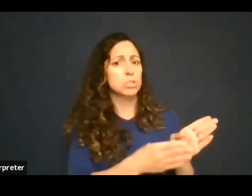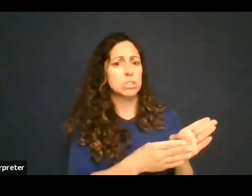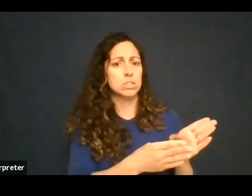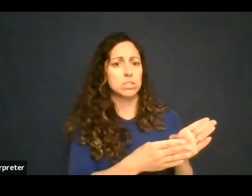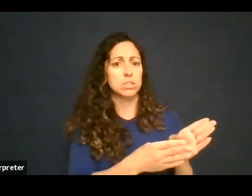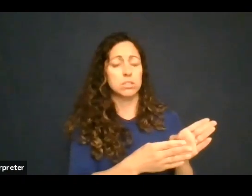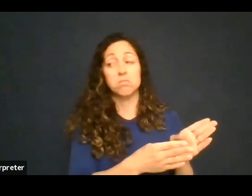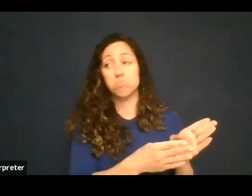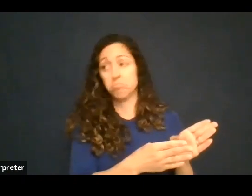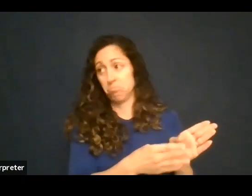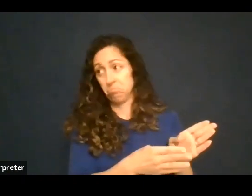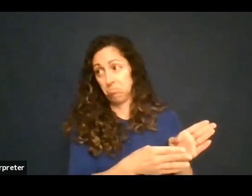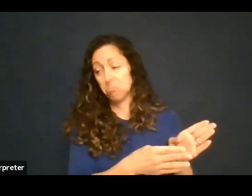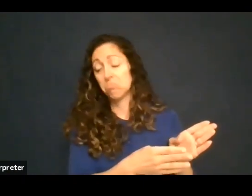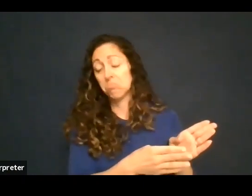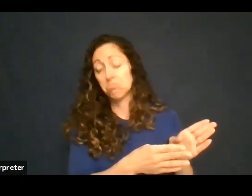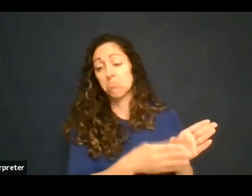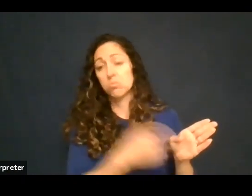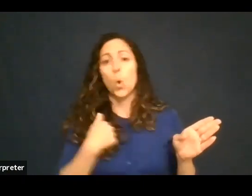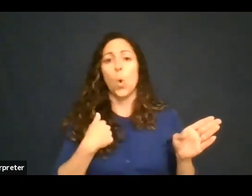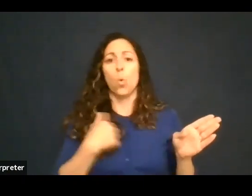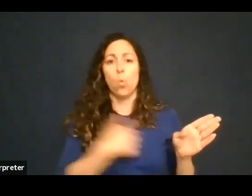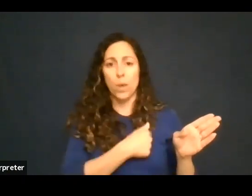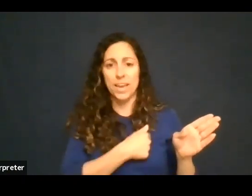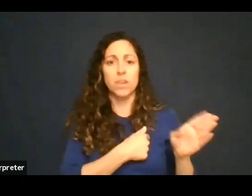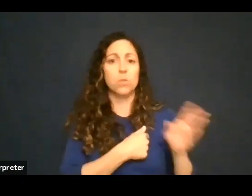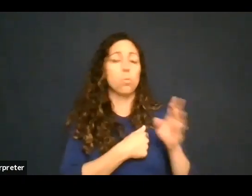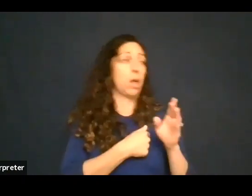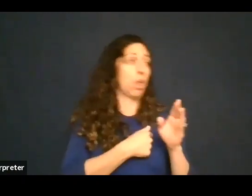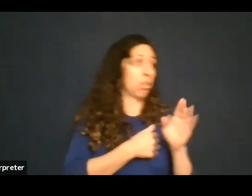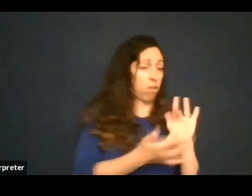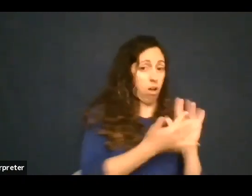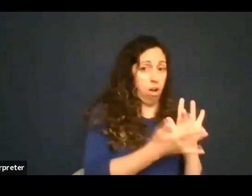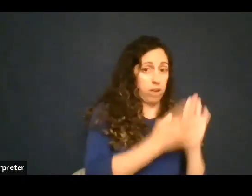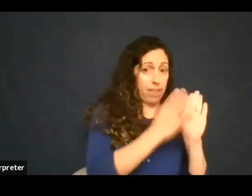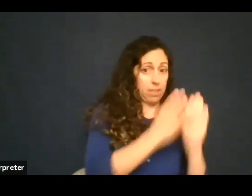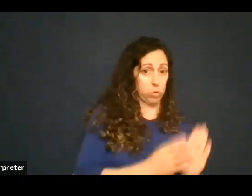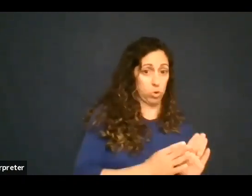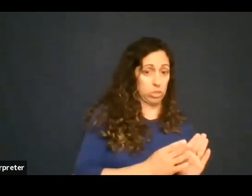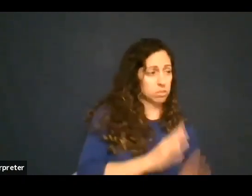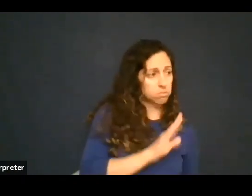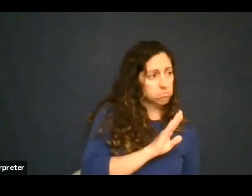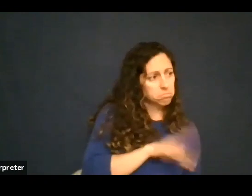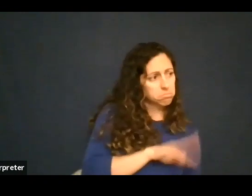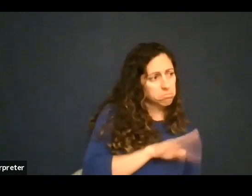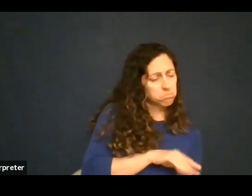on to the person and tell them-- because we know who they are-- that, here's a company that's interested in you.